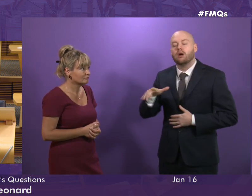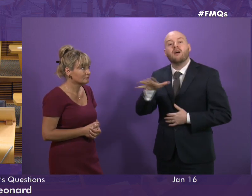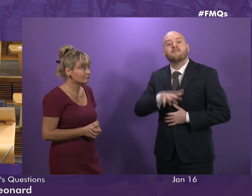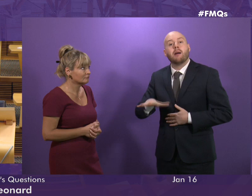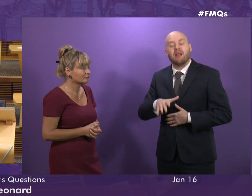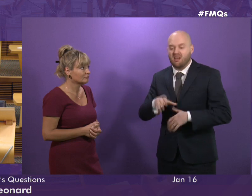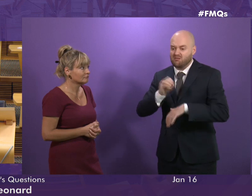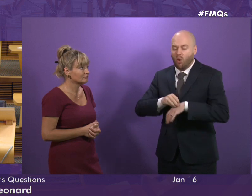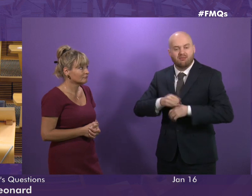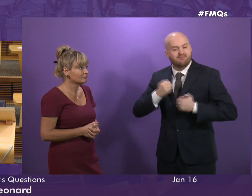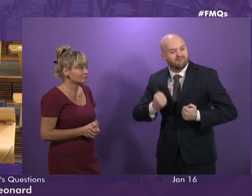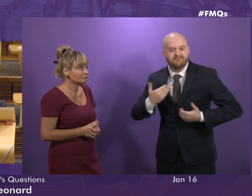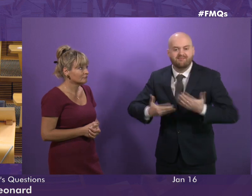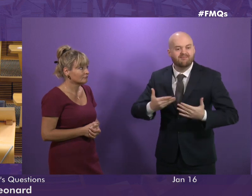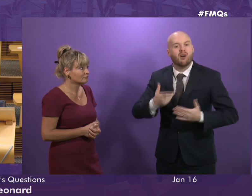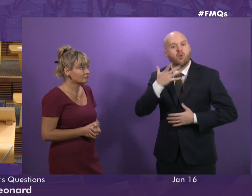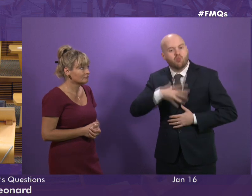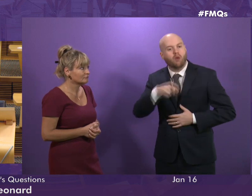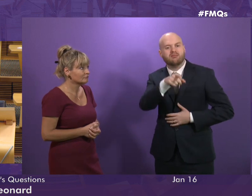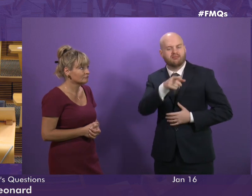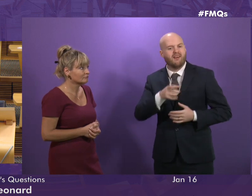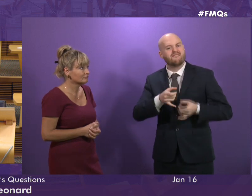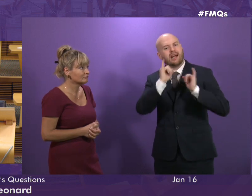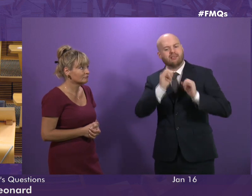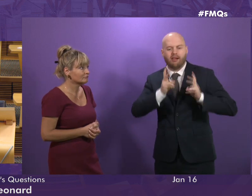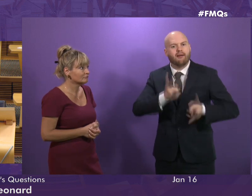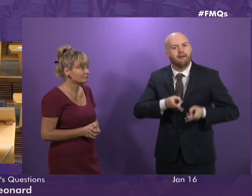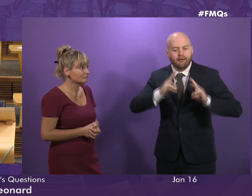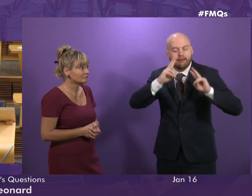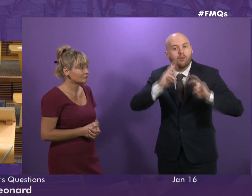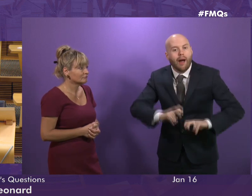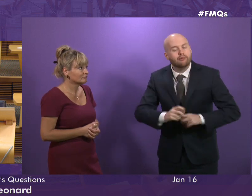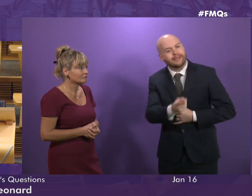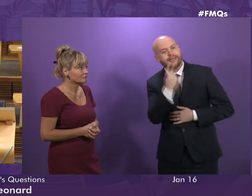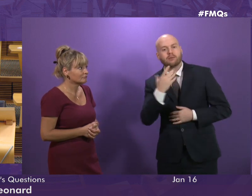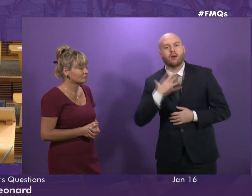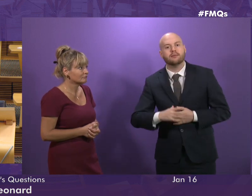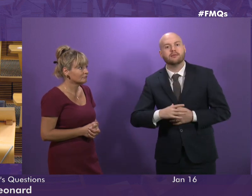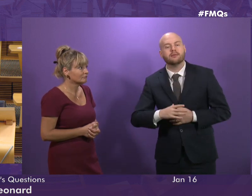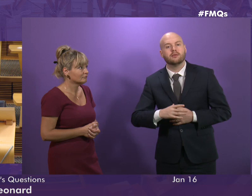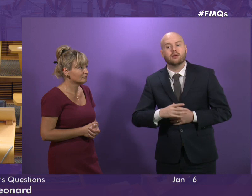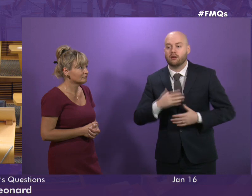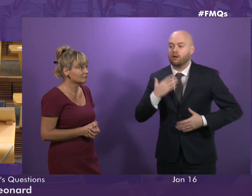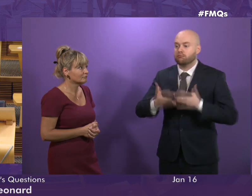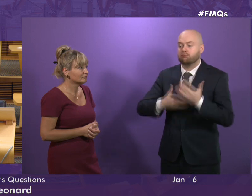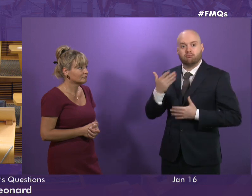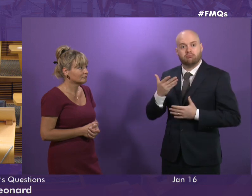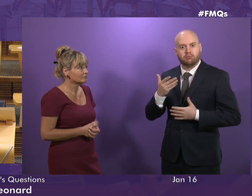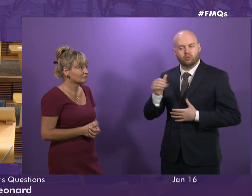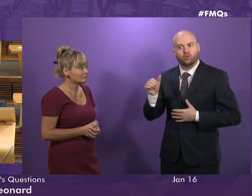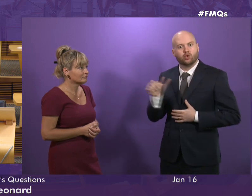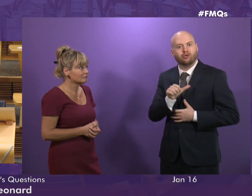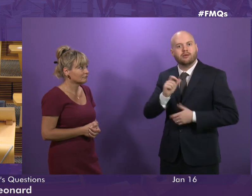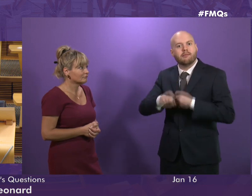legislation that would have made a fatal accident inquiry mandatory when a murder is committed